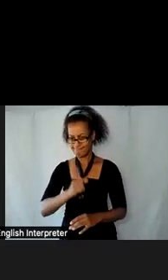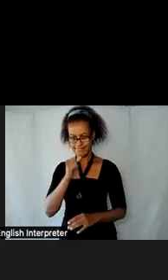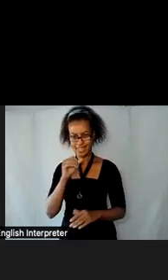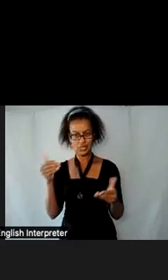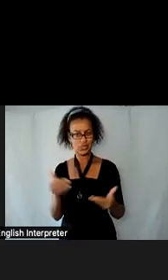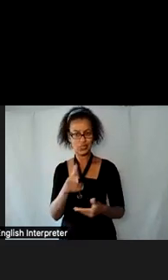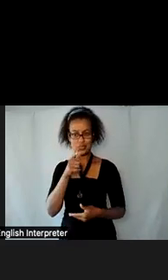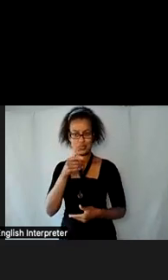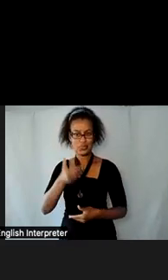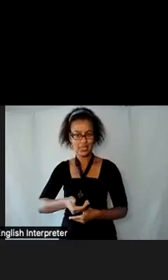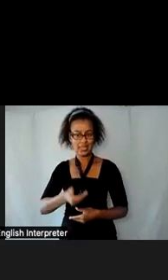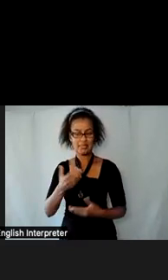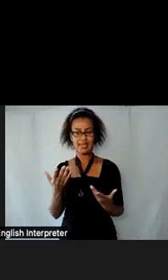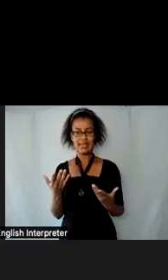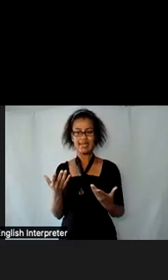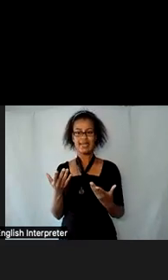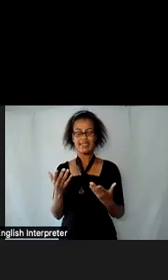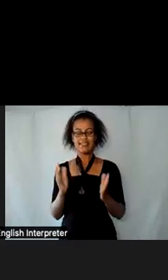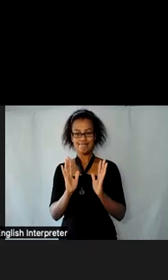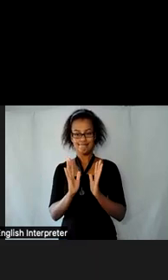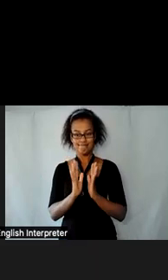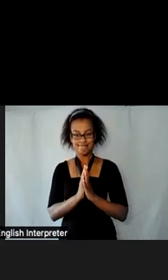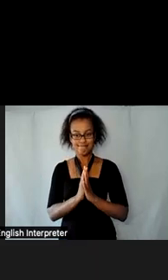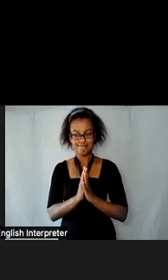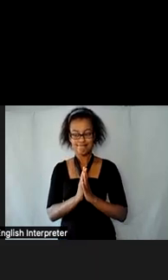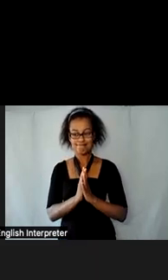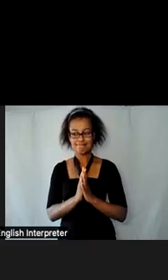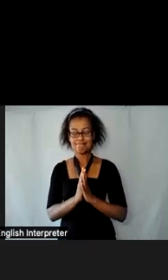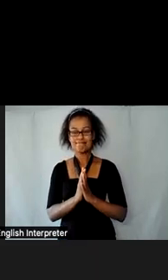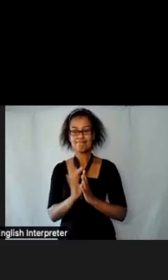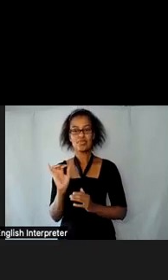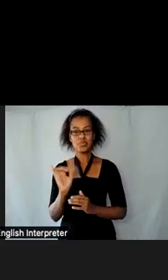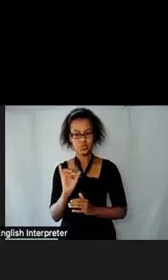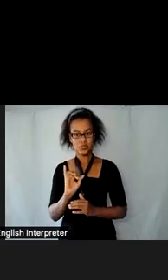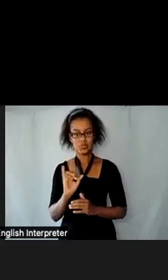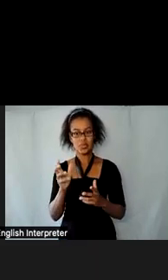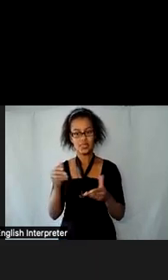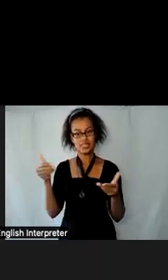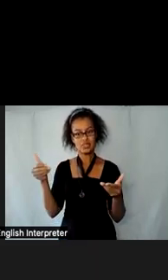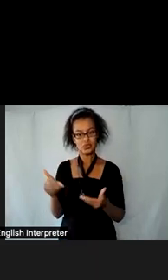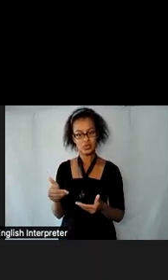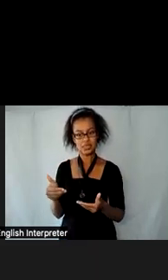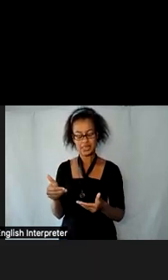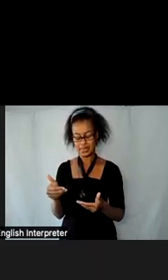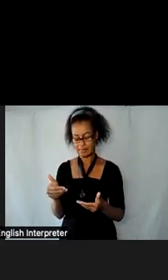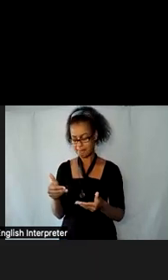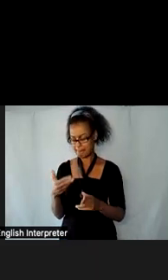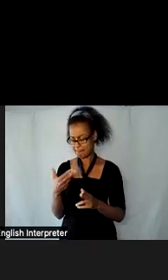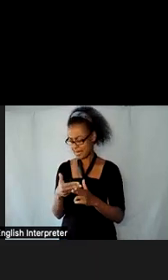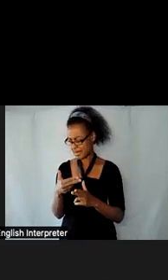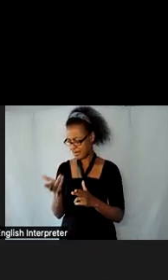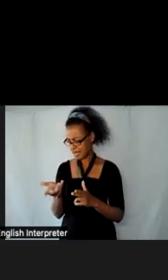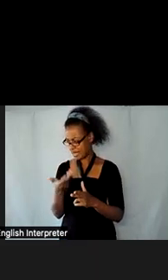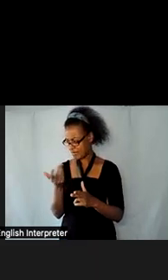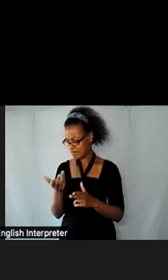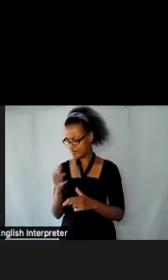And I was about to introduce the the the CO hosts and CO presenters.